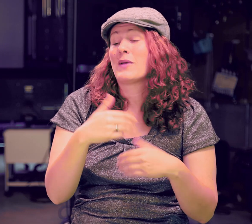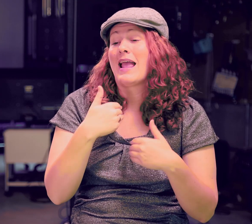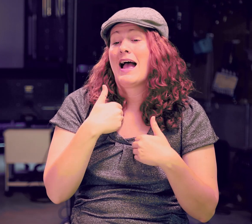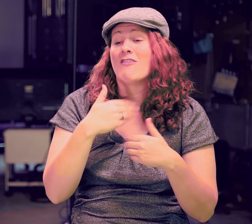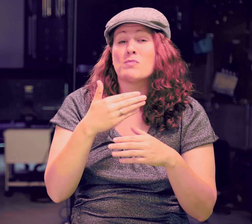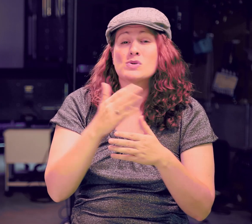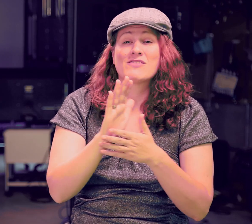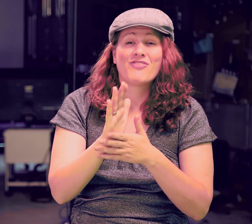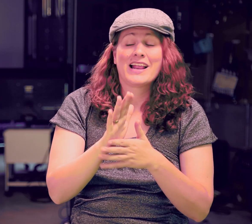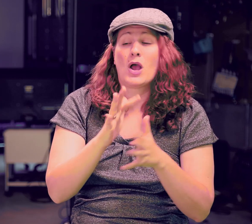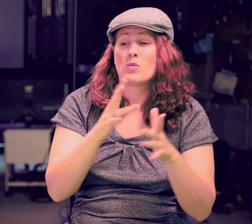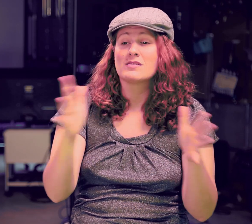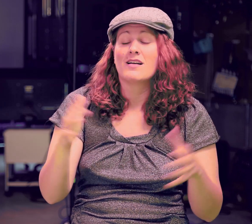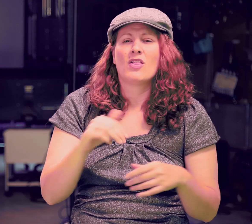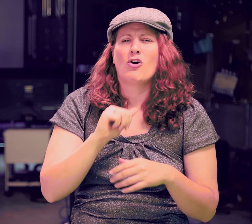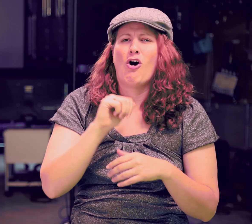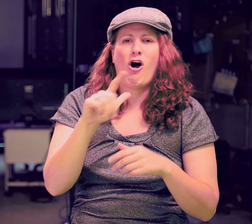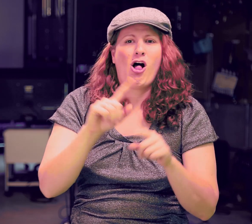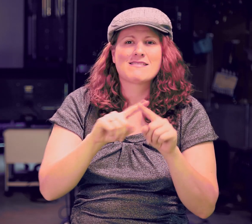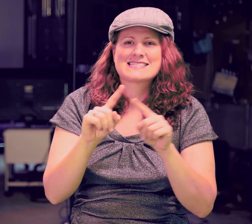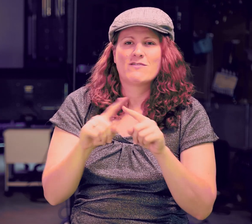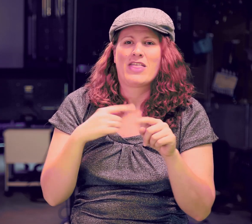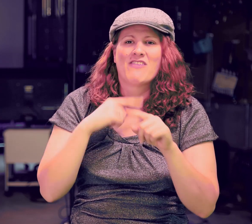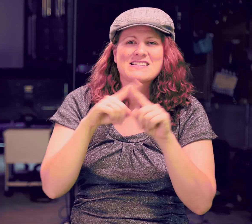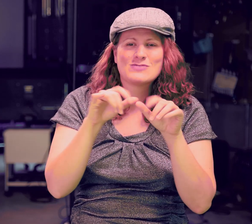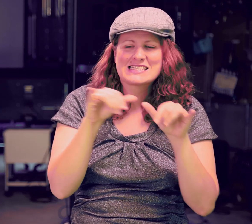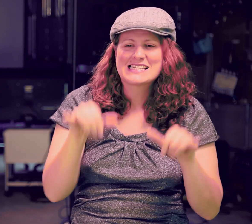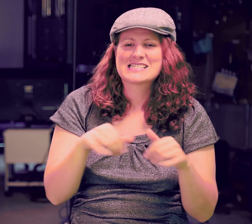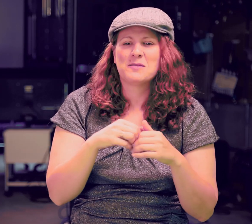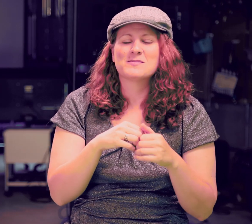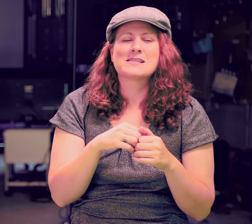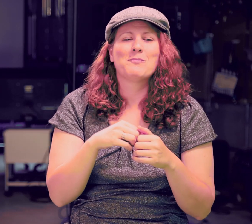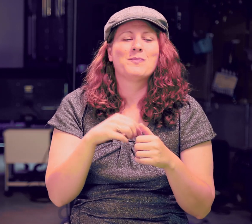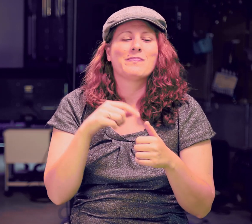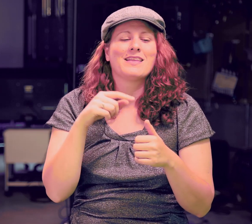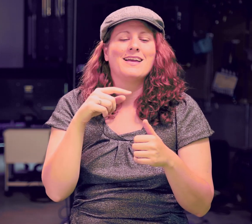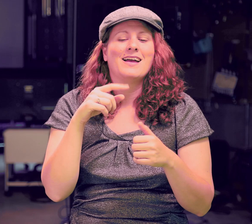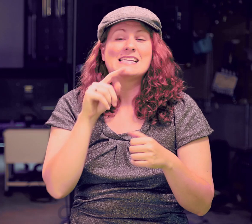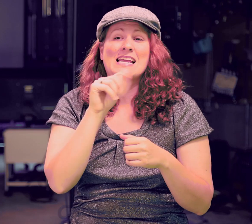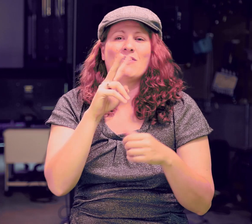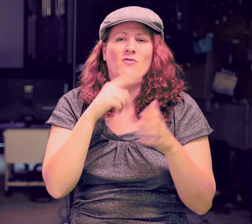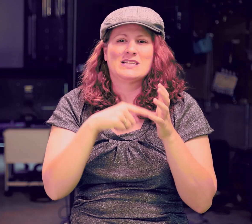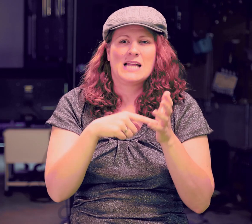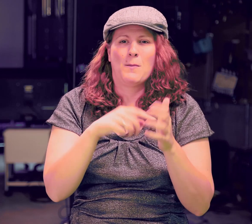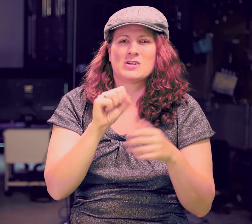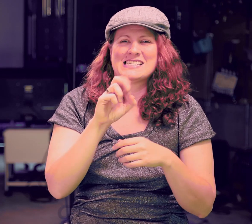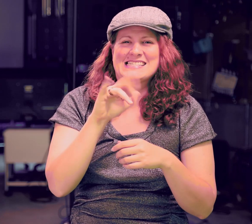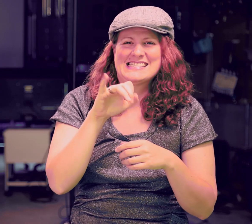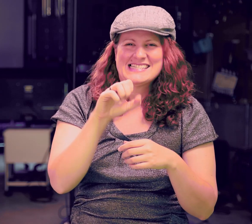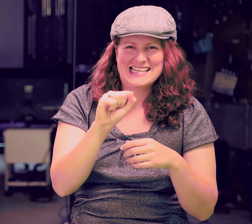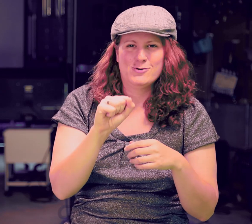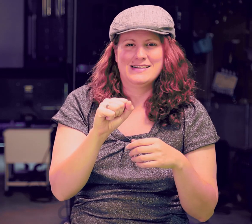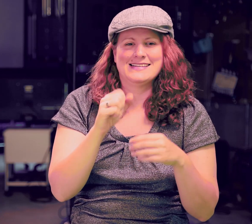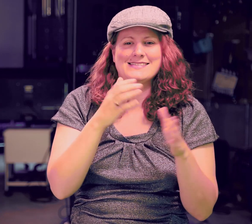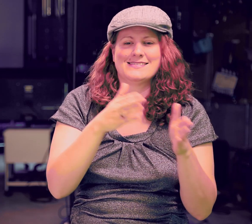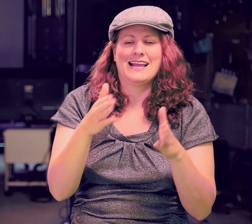and we have music videos, etc. They are all different and they have different systems. TV for example is a series.